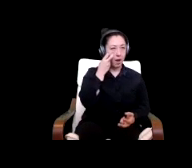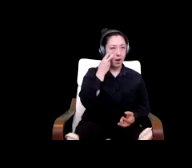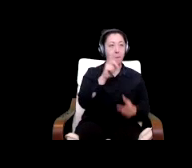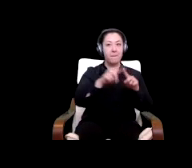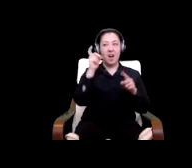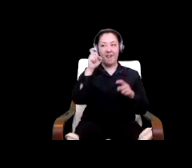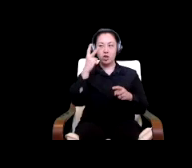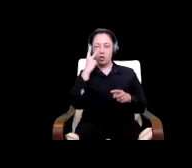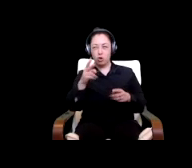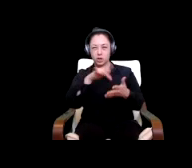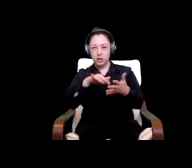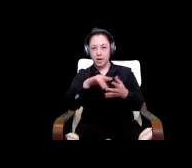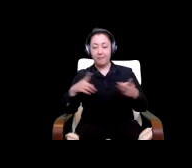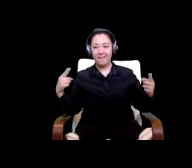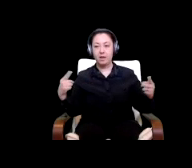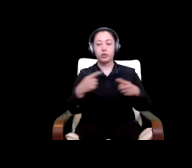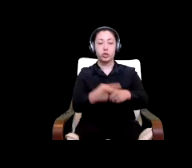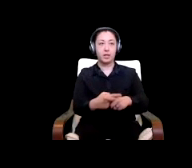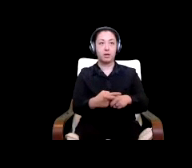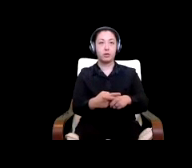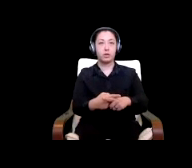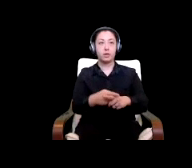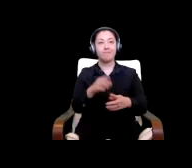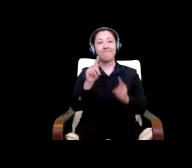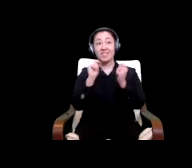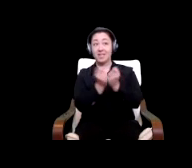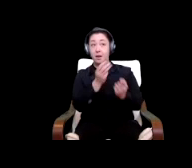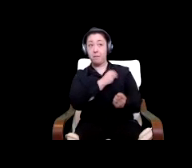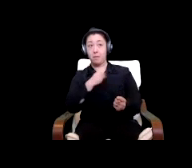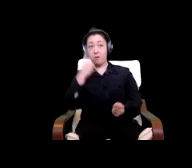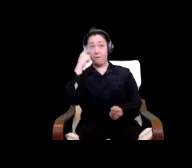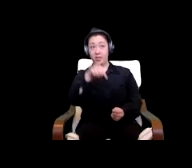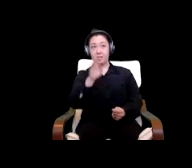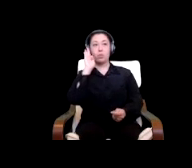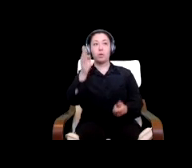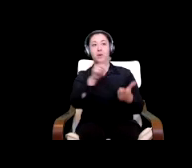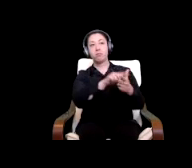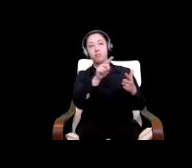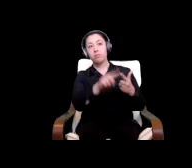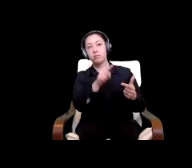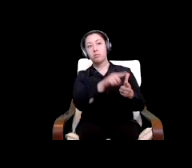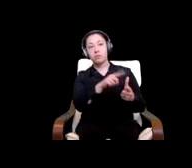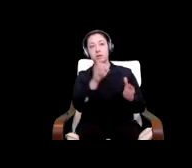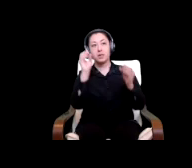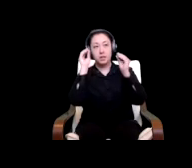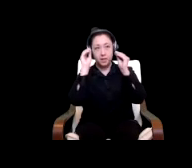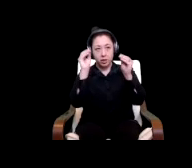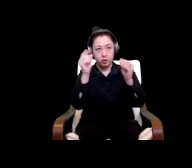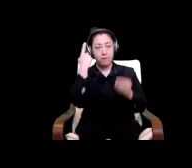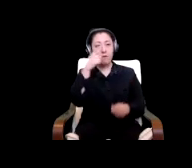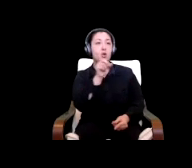Team members here include teacher of the Deafblind and an intervenor. Intervenors are such an